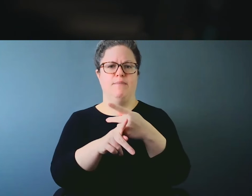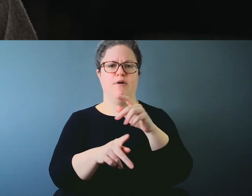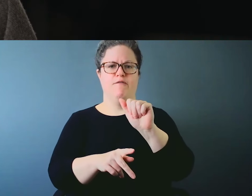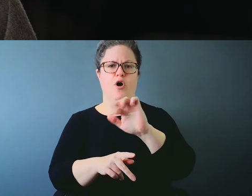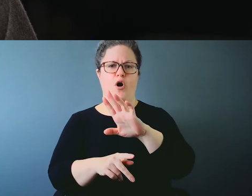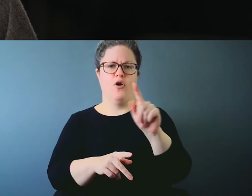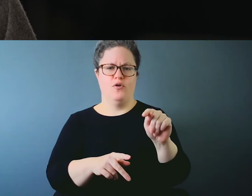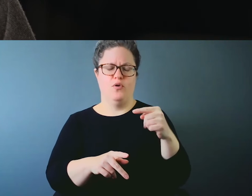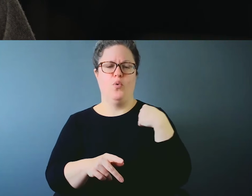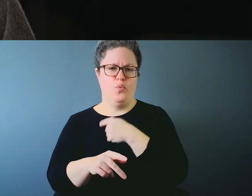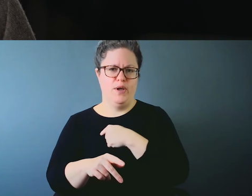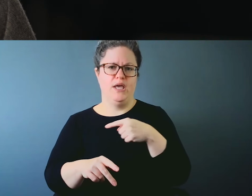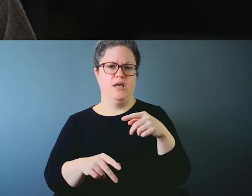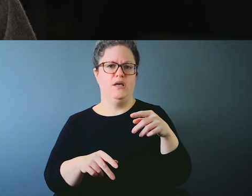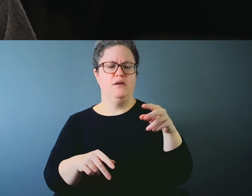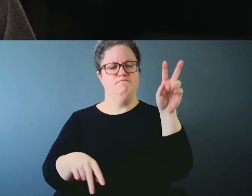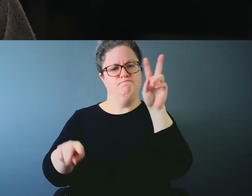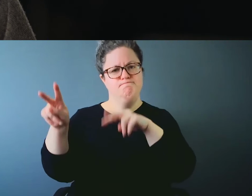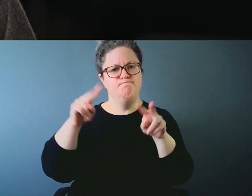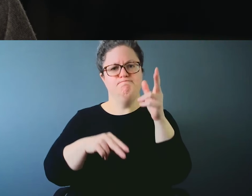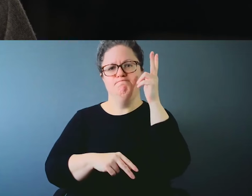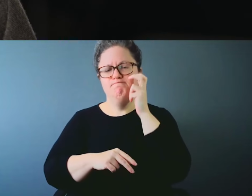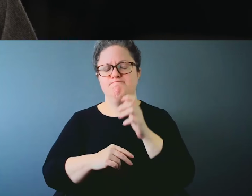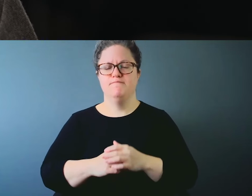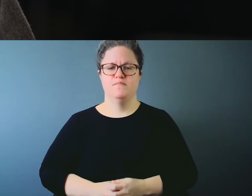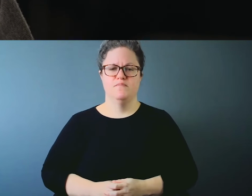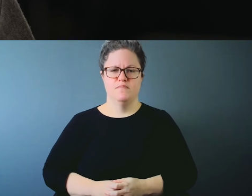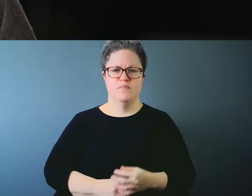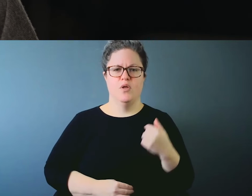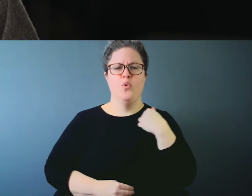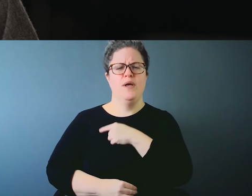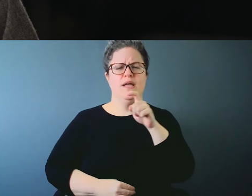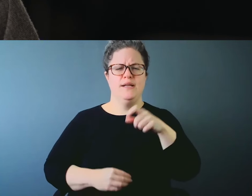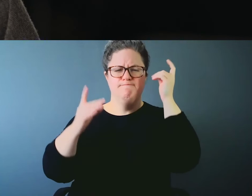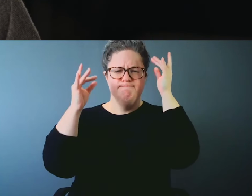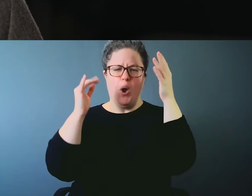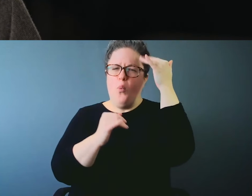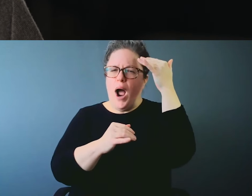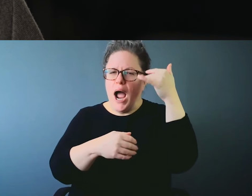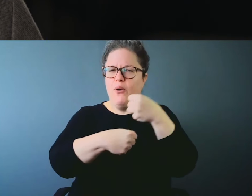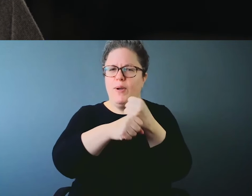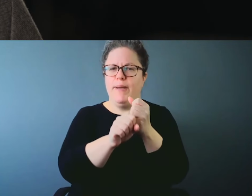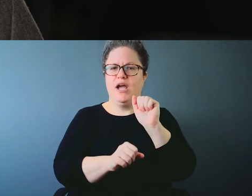We don't take the time to investigate why we make the work we make and how we make it.